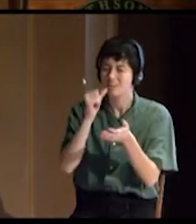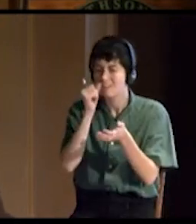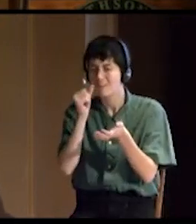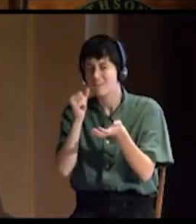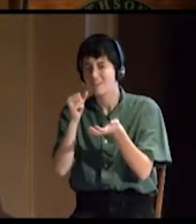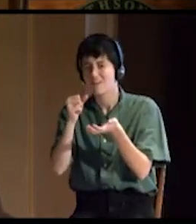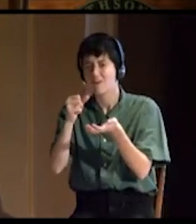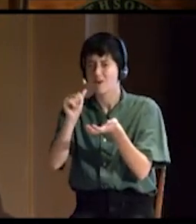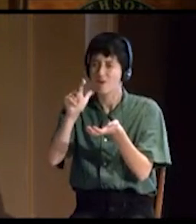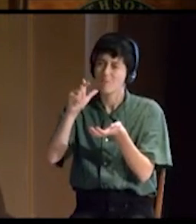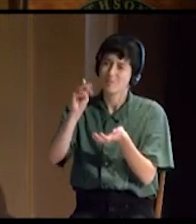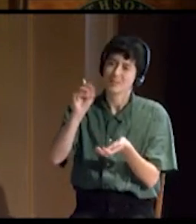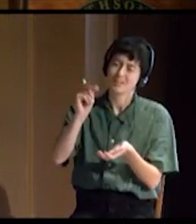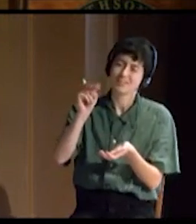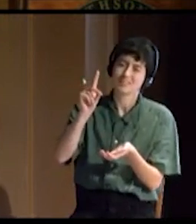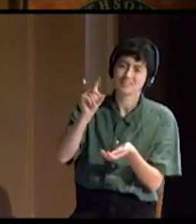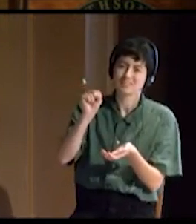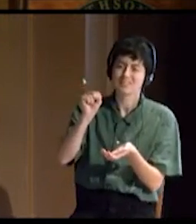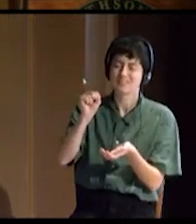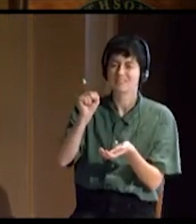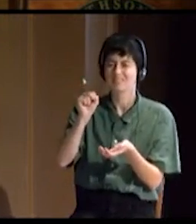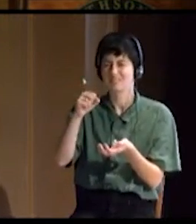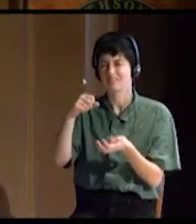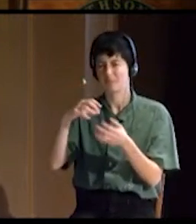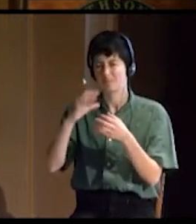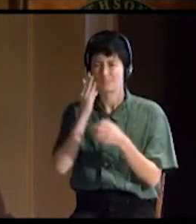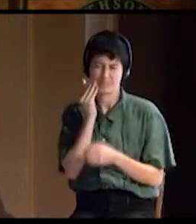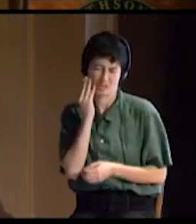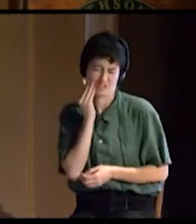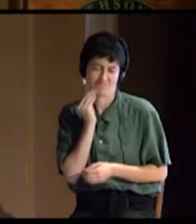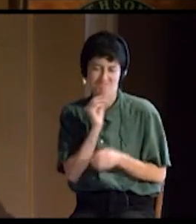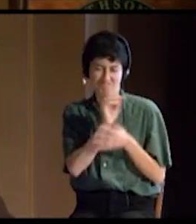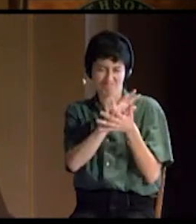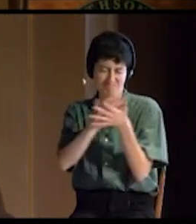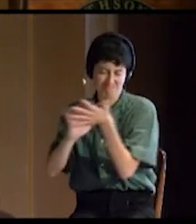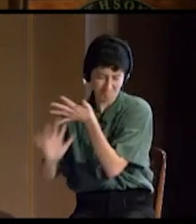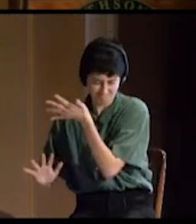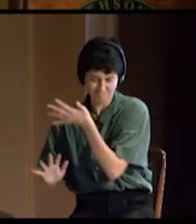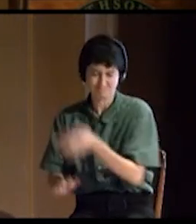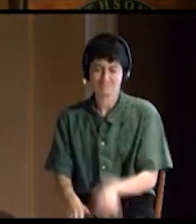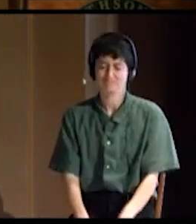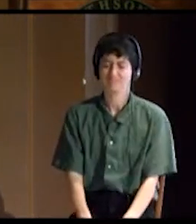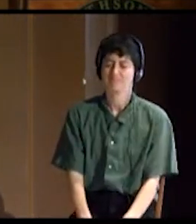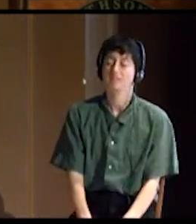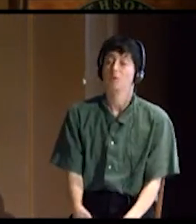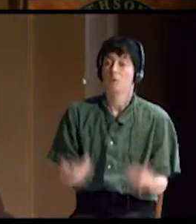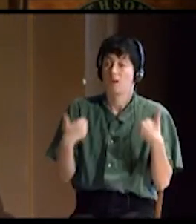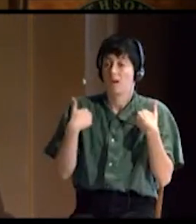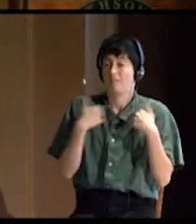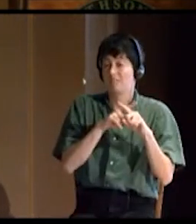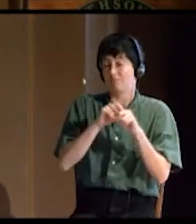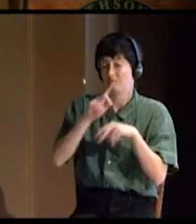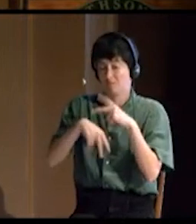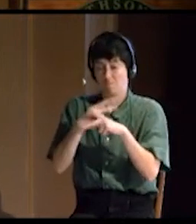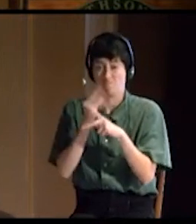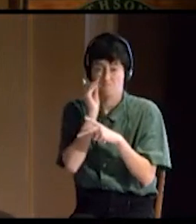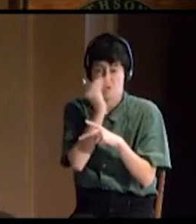by inflorescence morphology or the arrangement of the flowers. These include the solitary flower group where we see solitary flowers leading